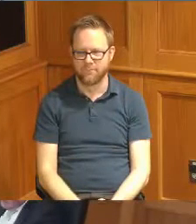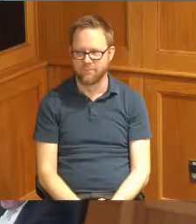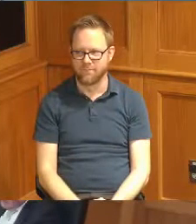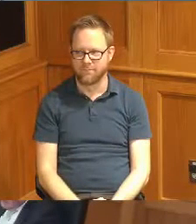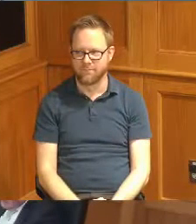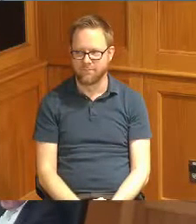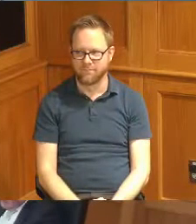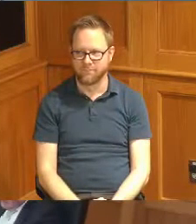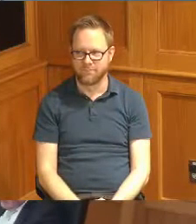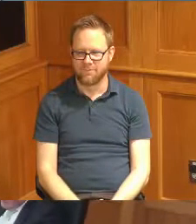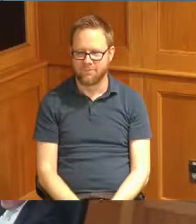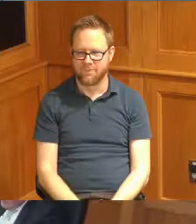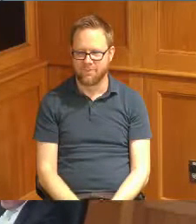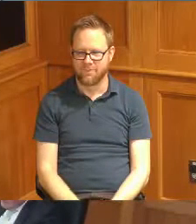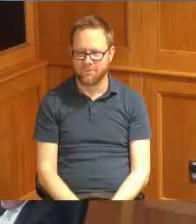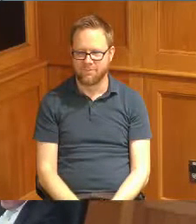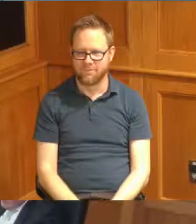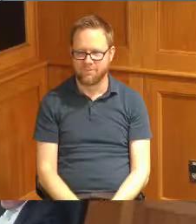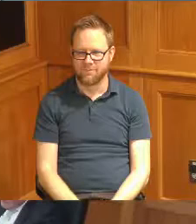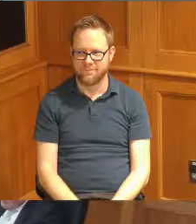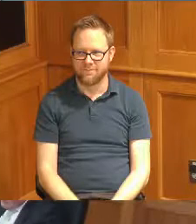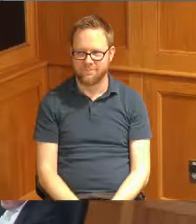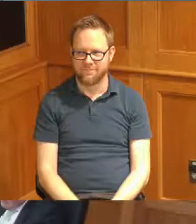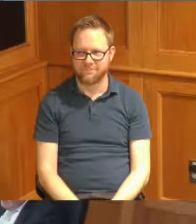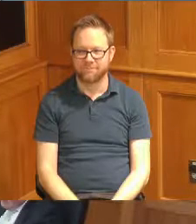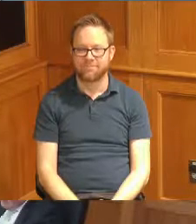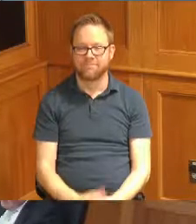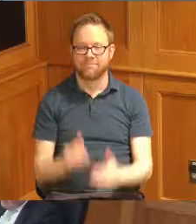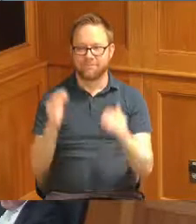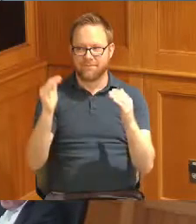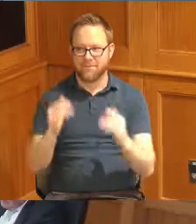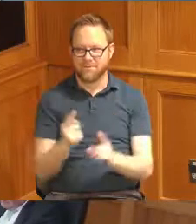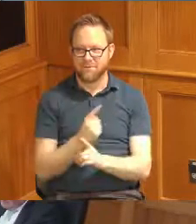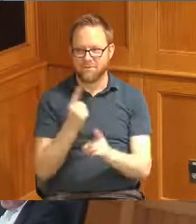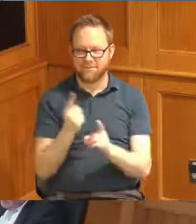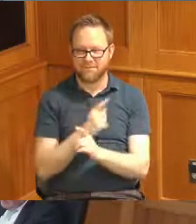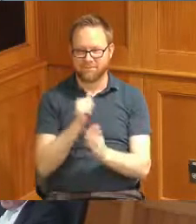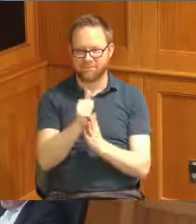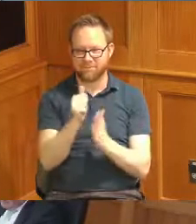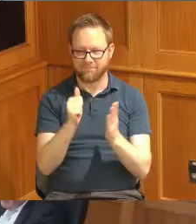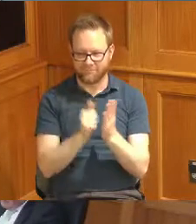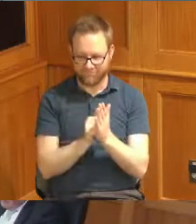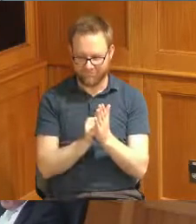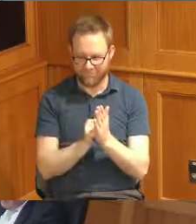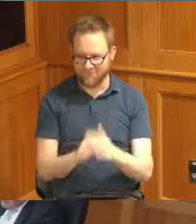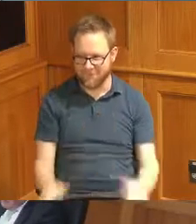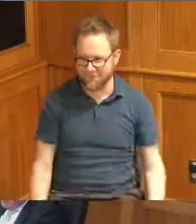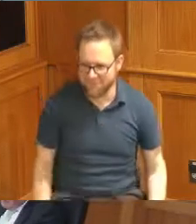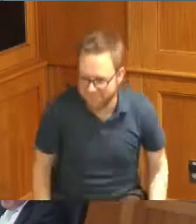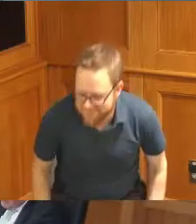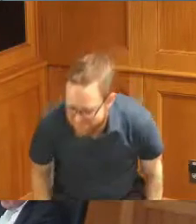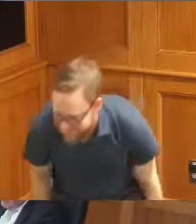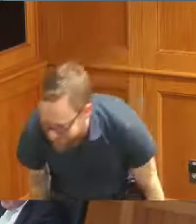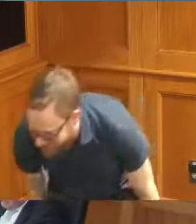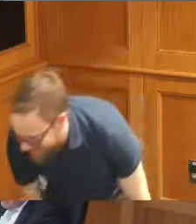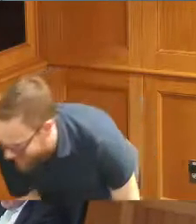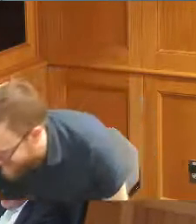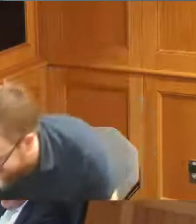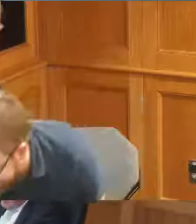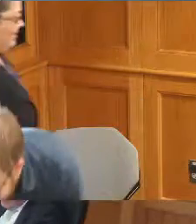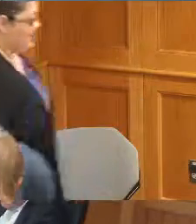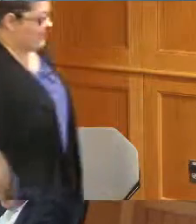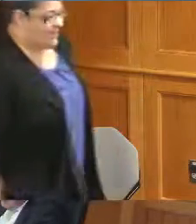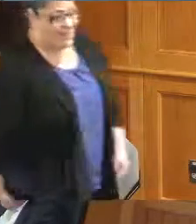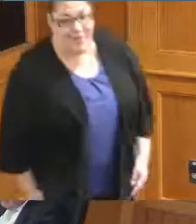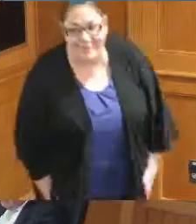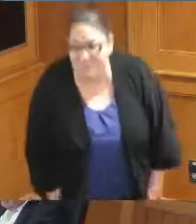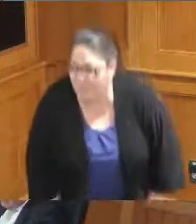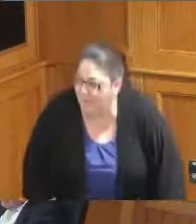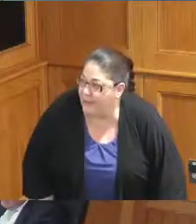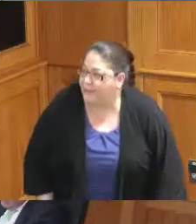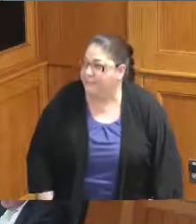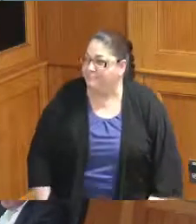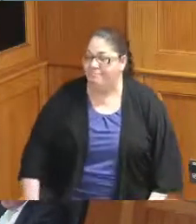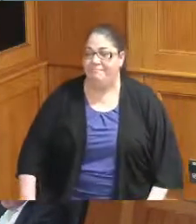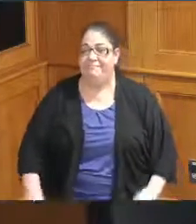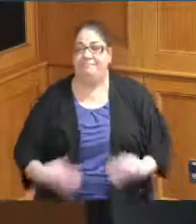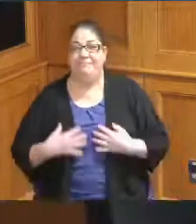thank you okay we'll move to our regular agenda and sir if you don't mind can we